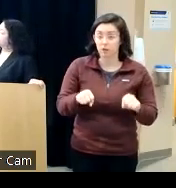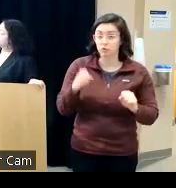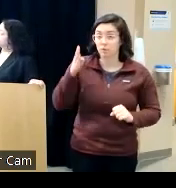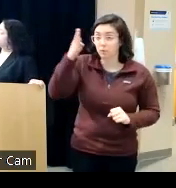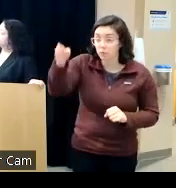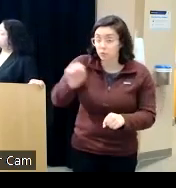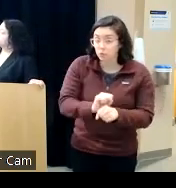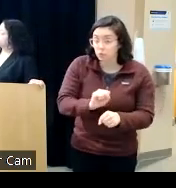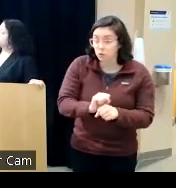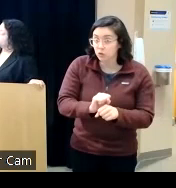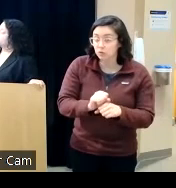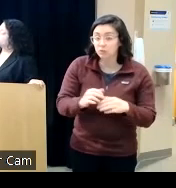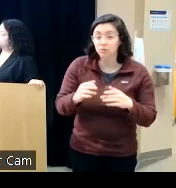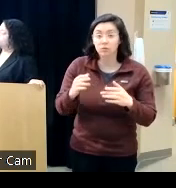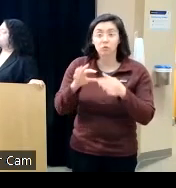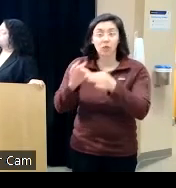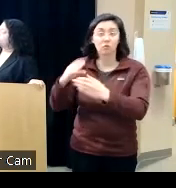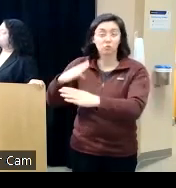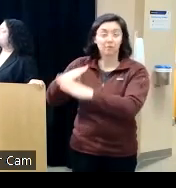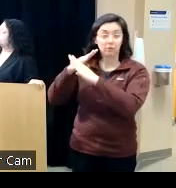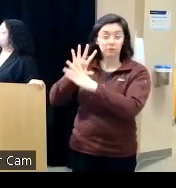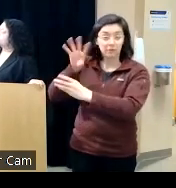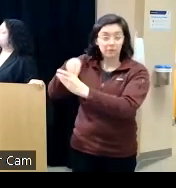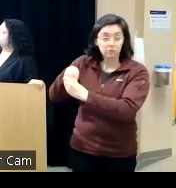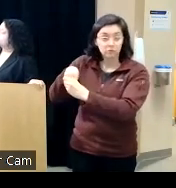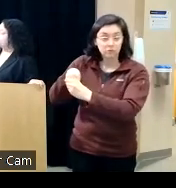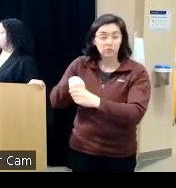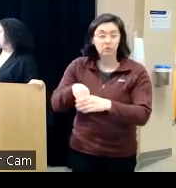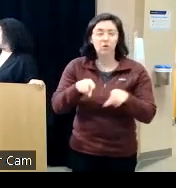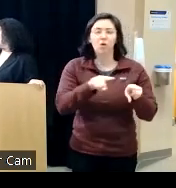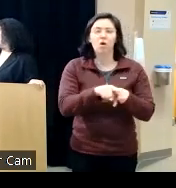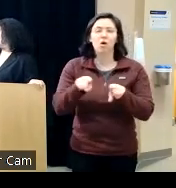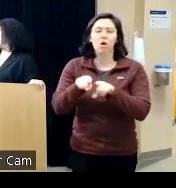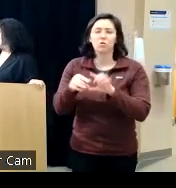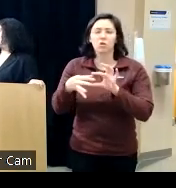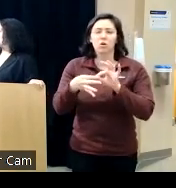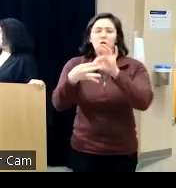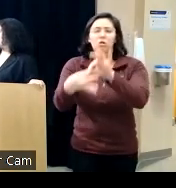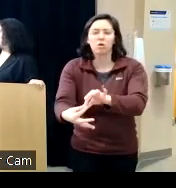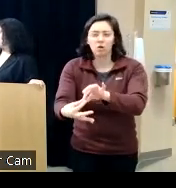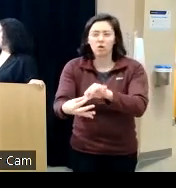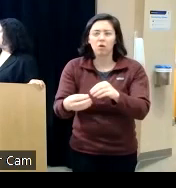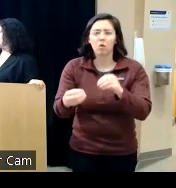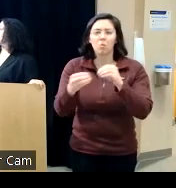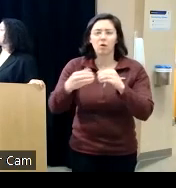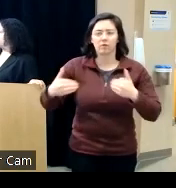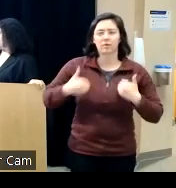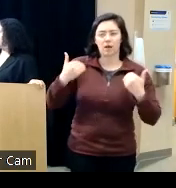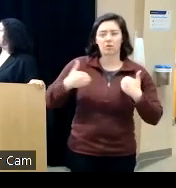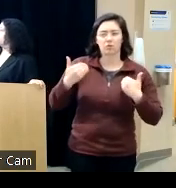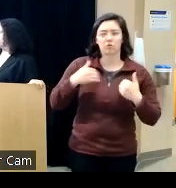work in terms of prevention interventions and also downward extensions for younger aged black